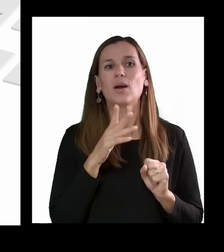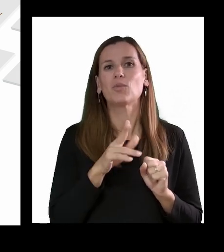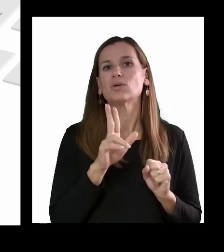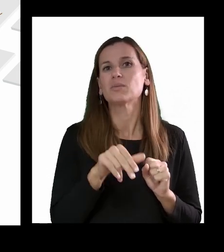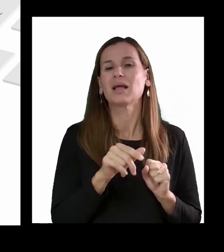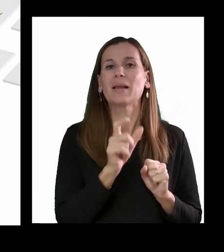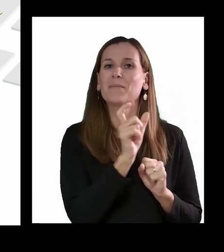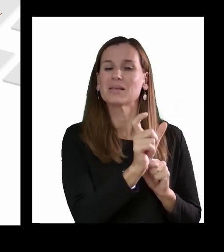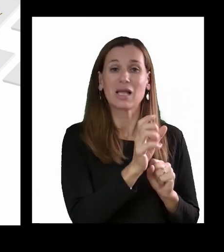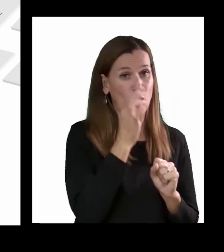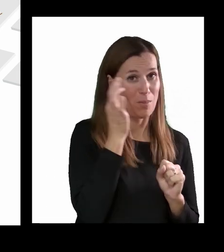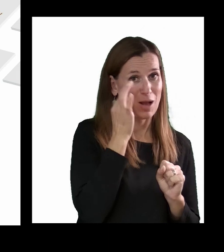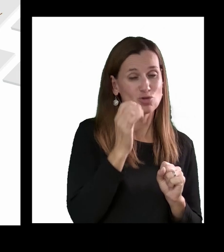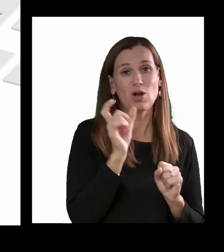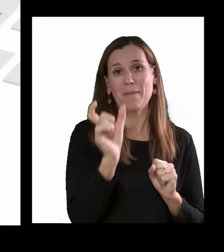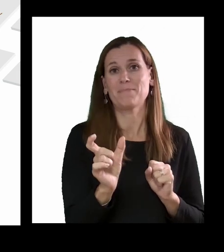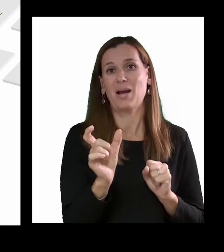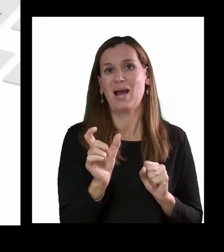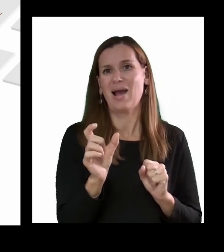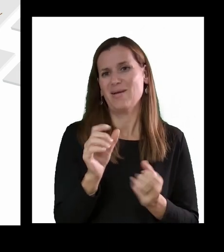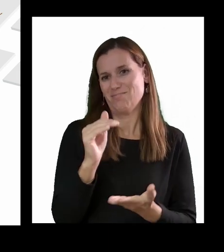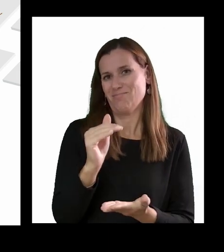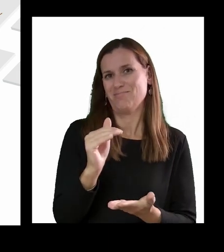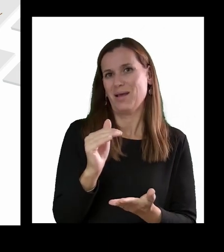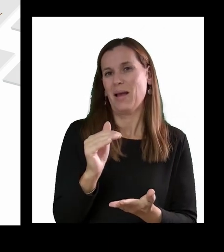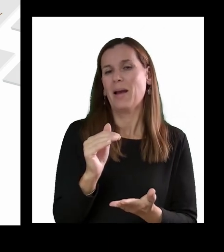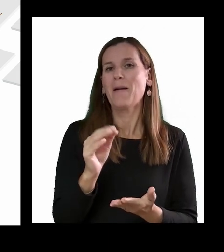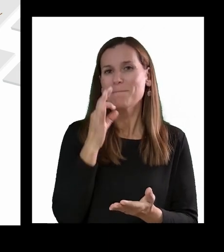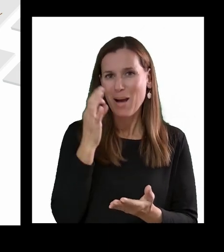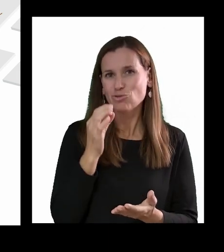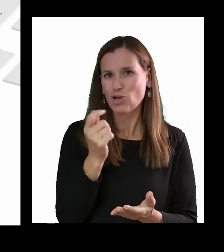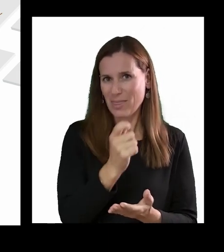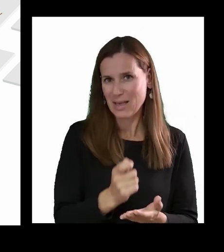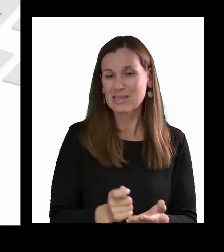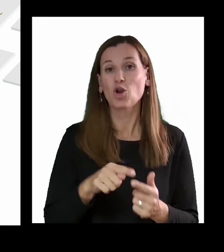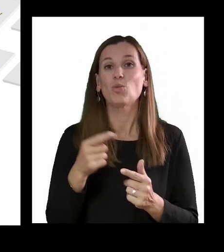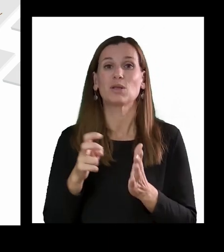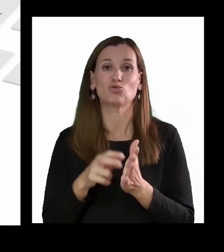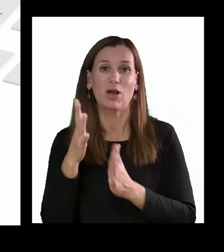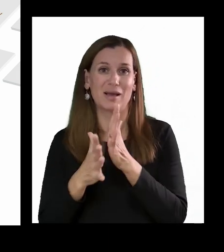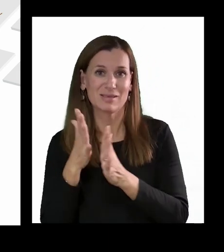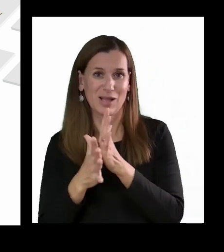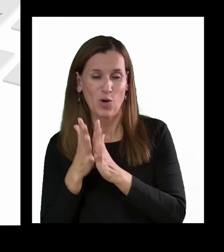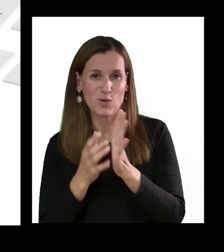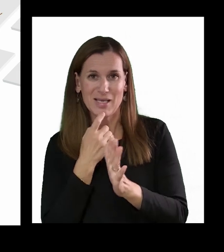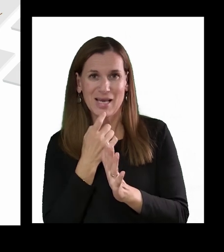cat and the image of the cat and also the sign language of the cat. And you have the sofa and you have the above